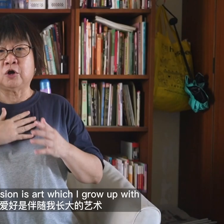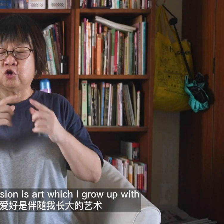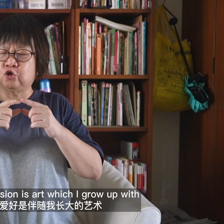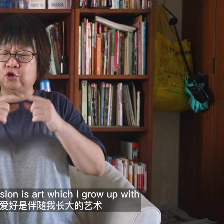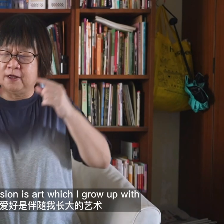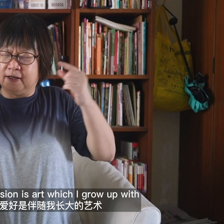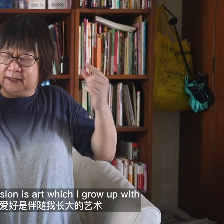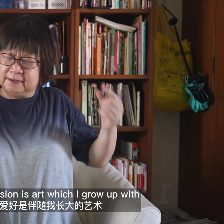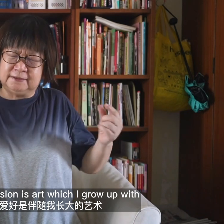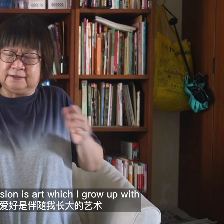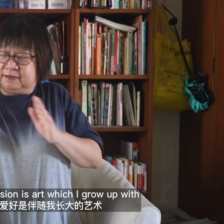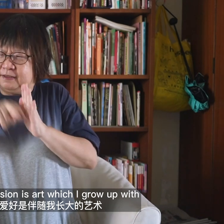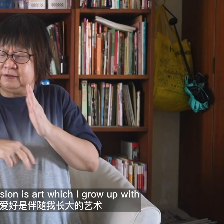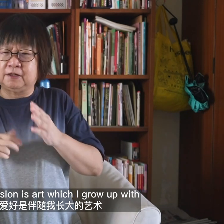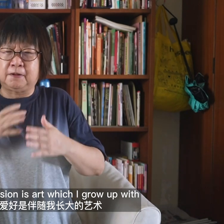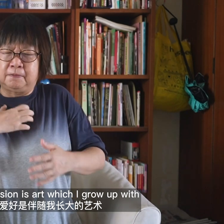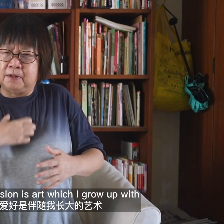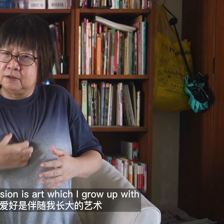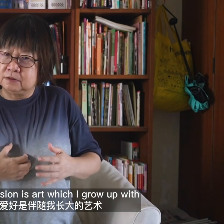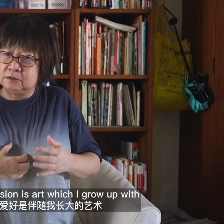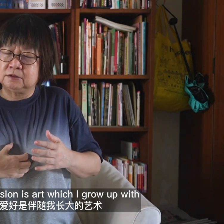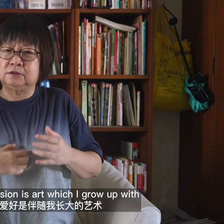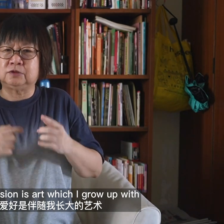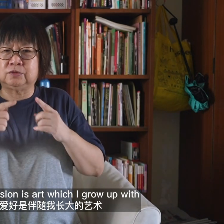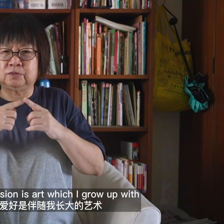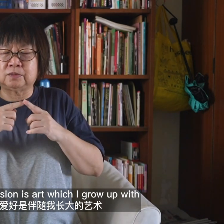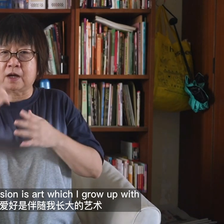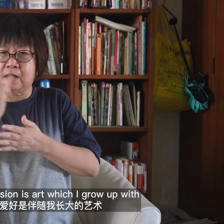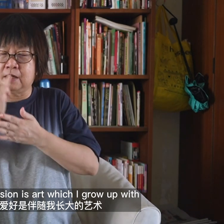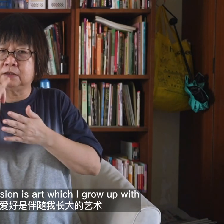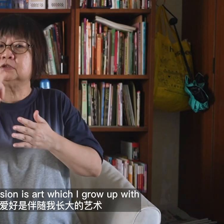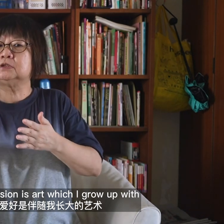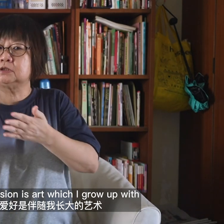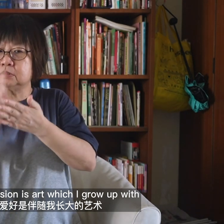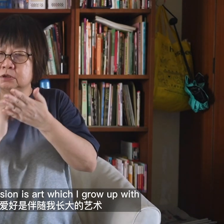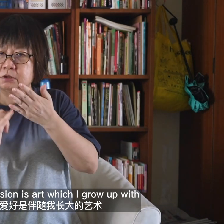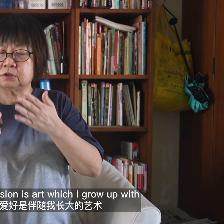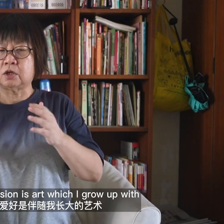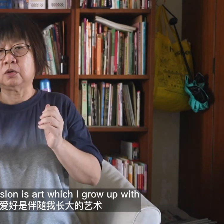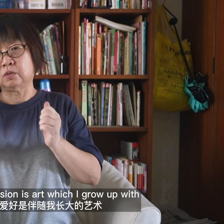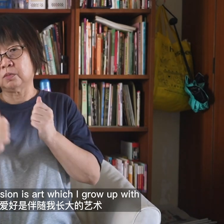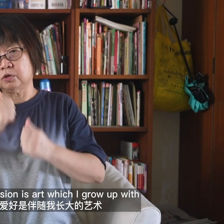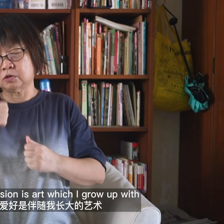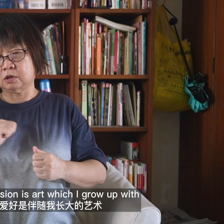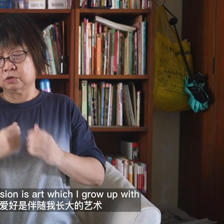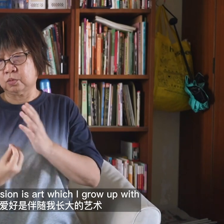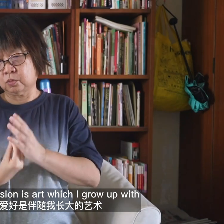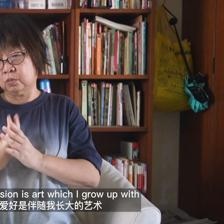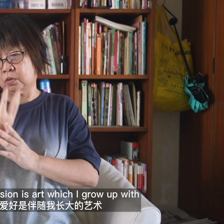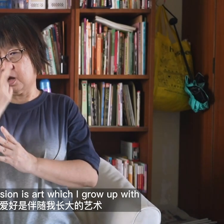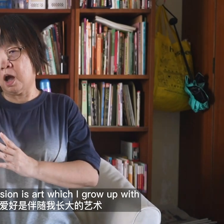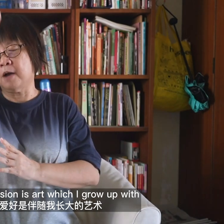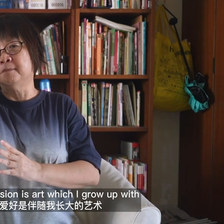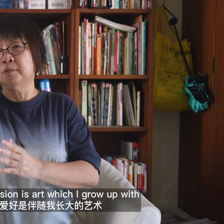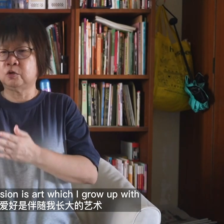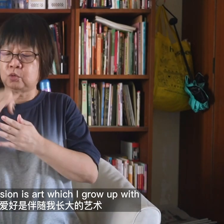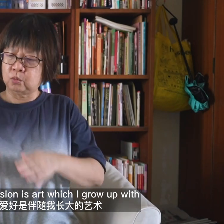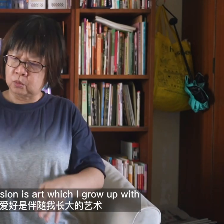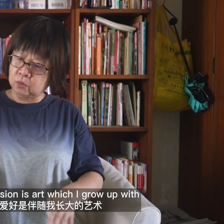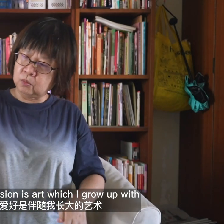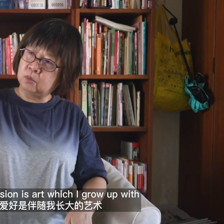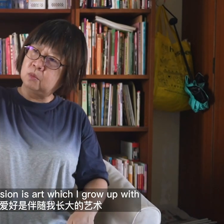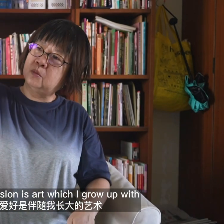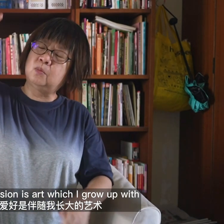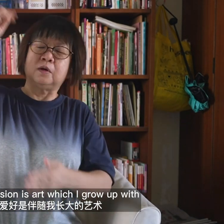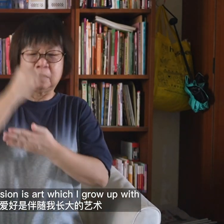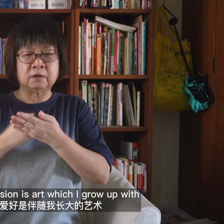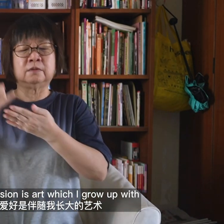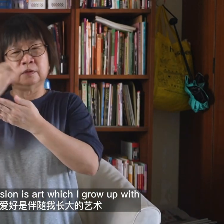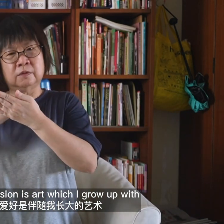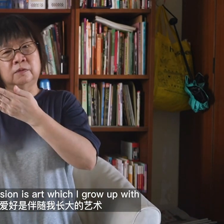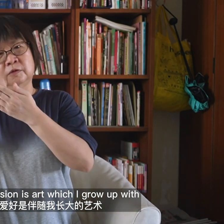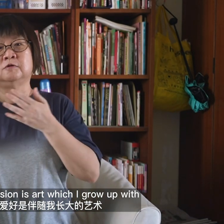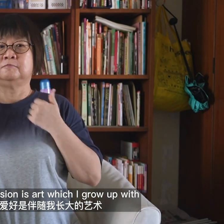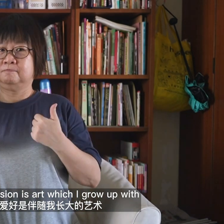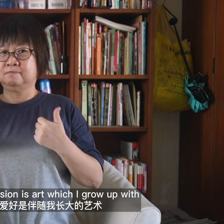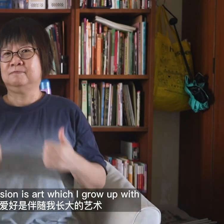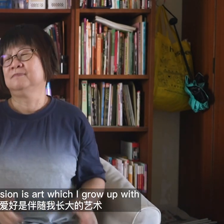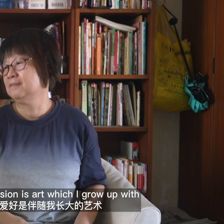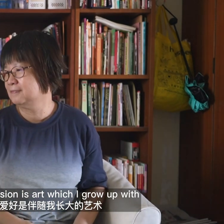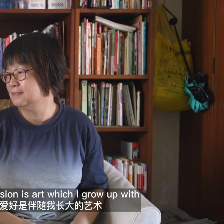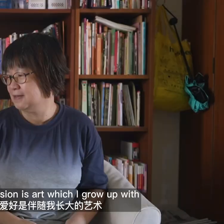My greatest passion is art which I grow up with